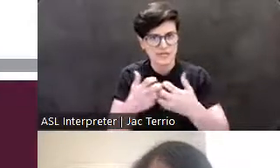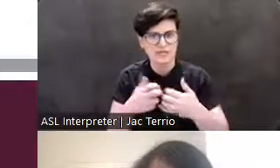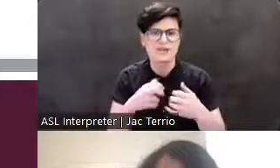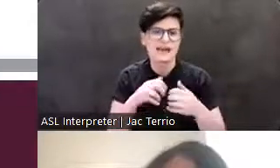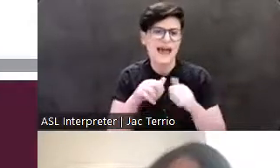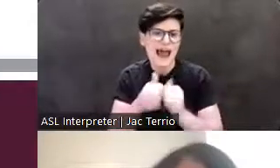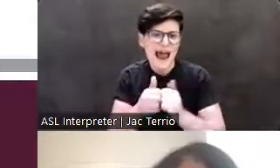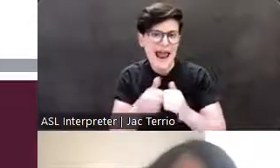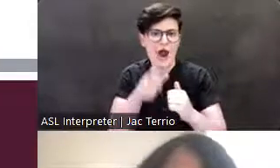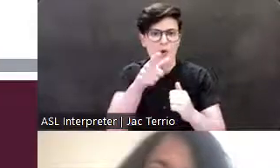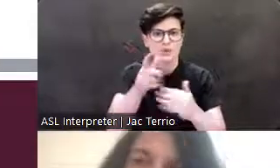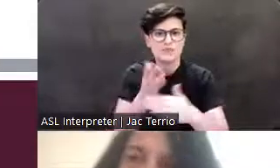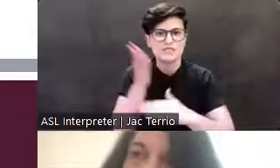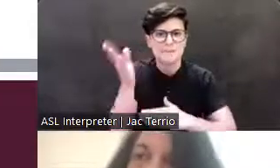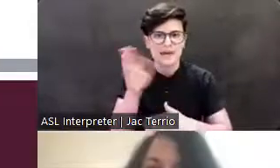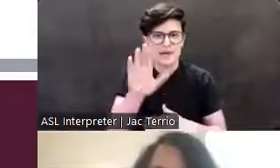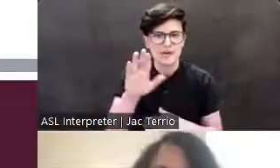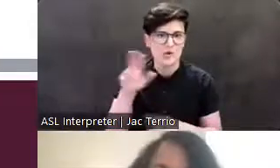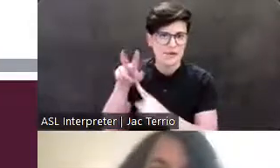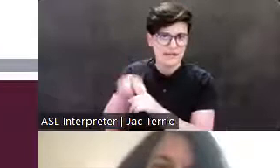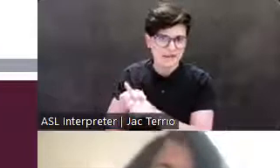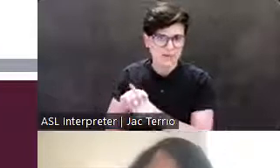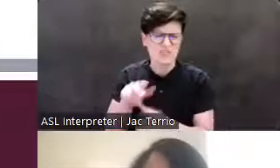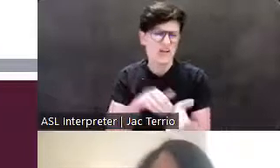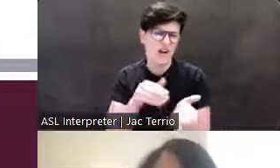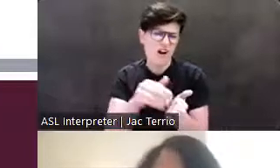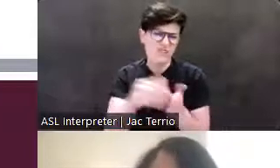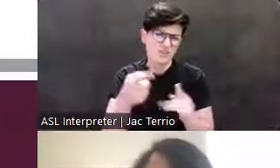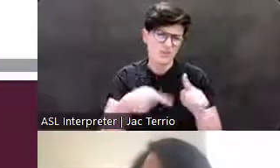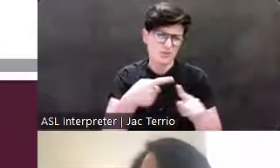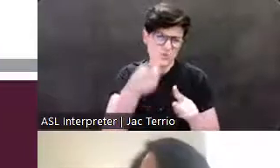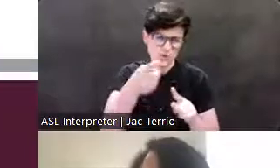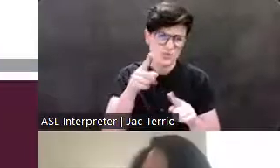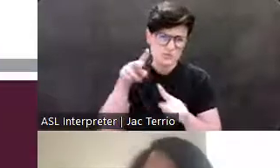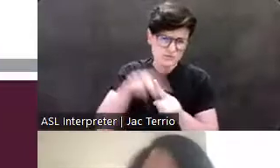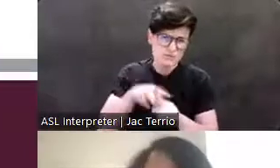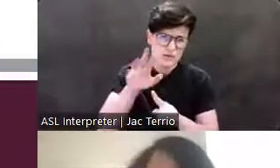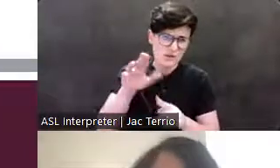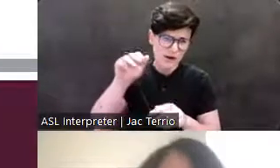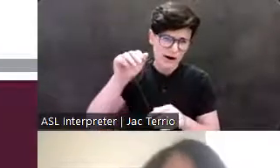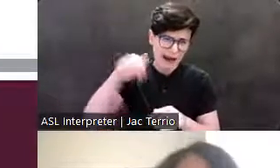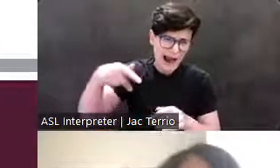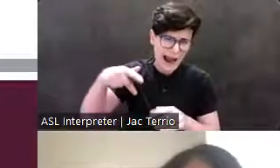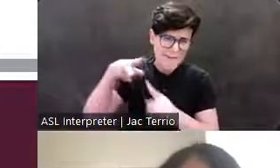And a lot of times when you submit applications to live in an apartment, there is an application fee.